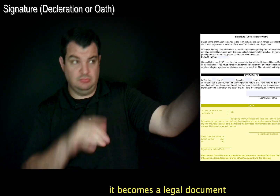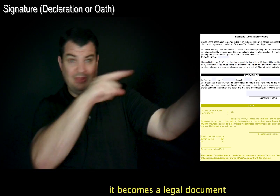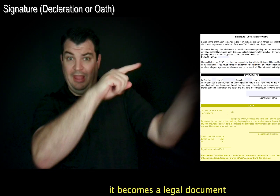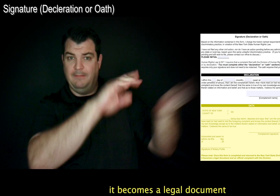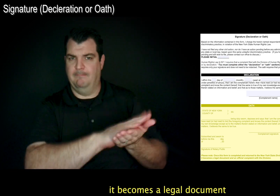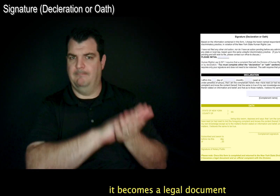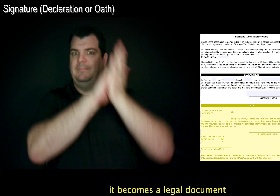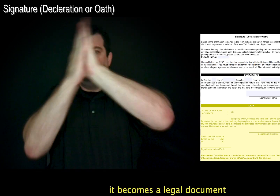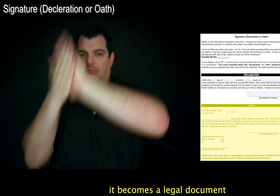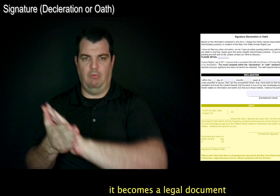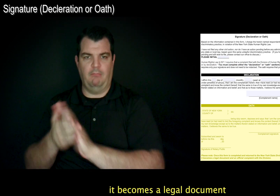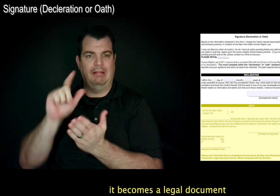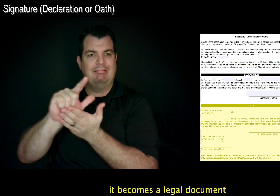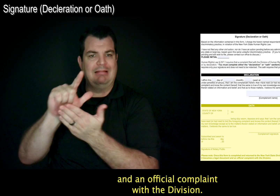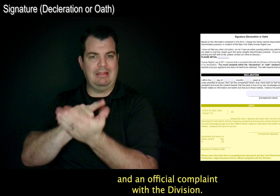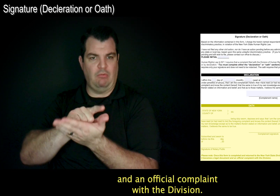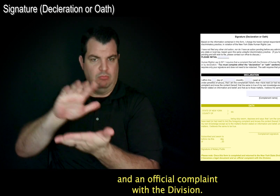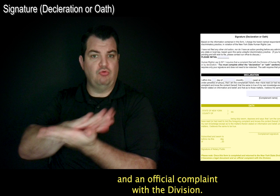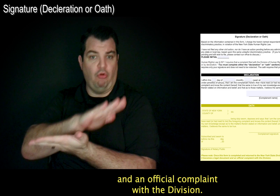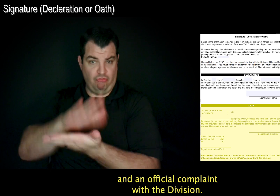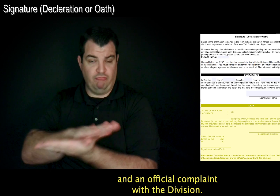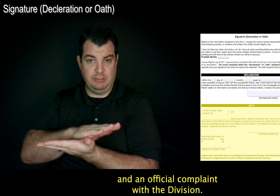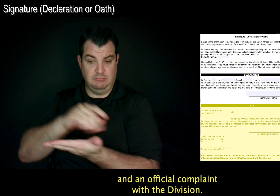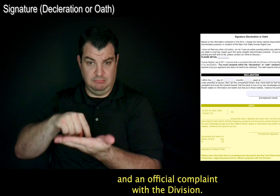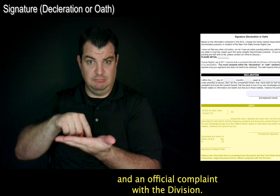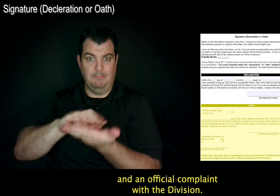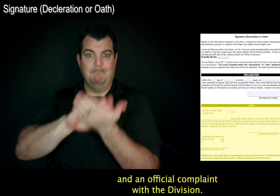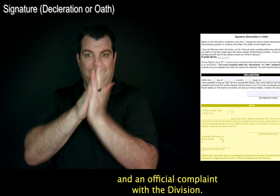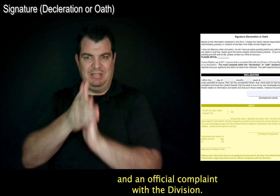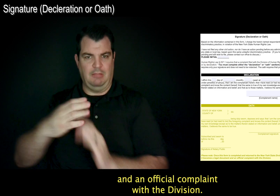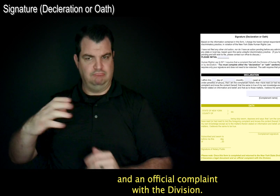it becomes a legal document and an official complaint with the Division.